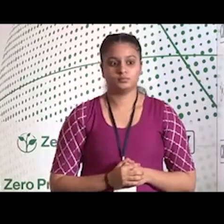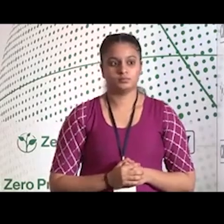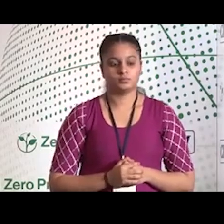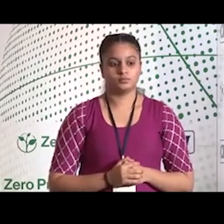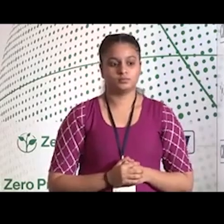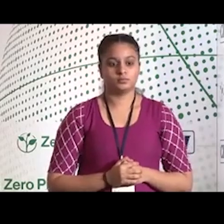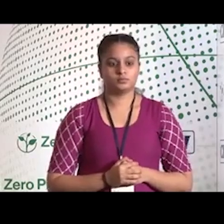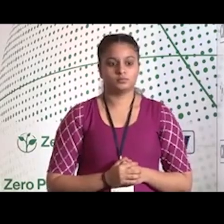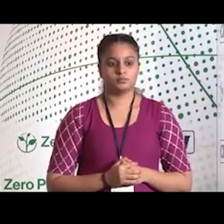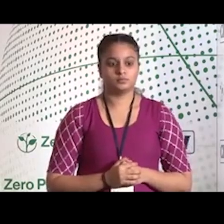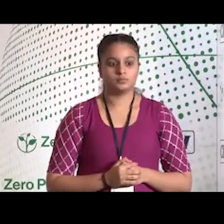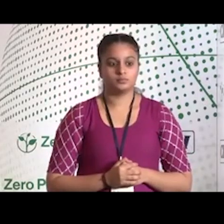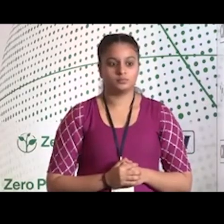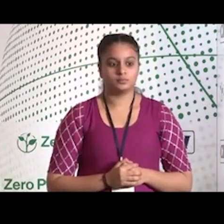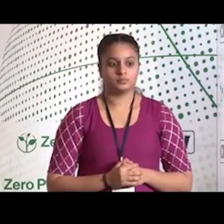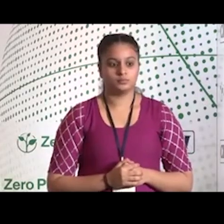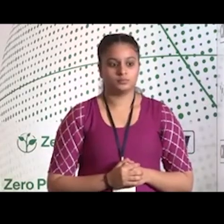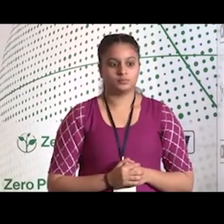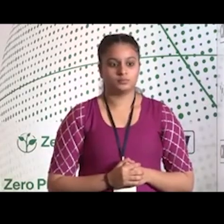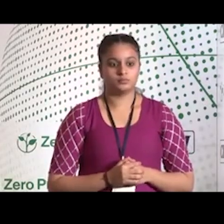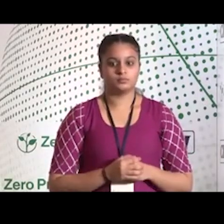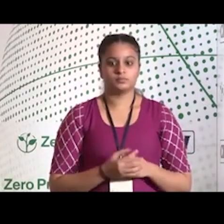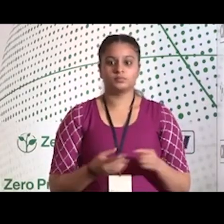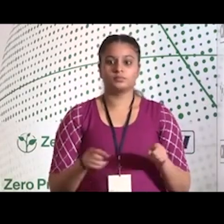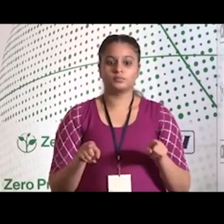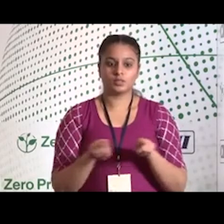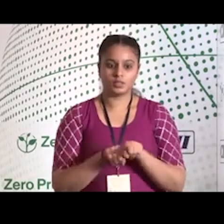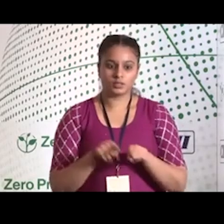Lauren But I just found some I learned some fancy